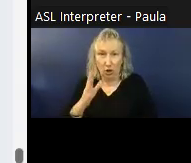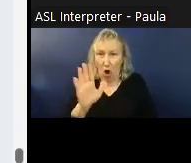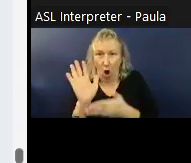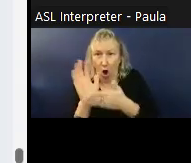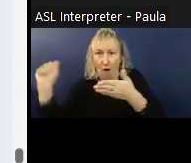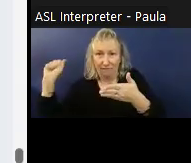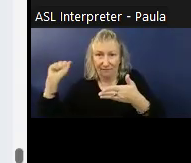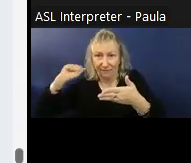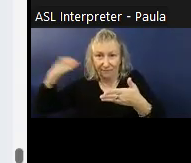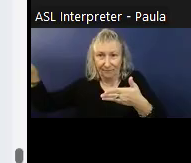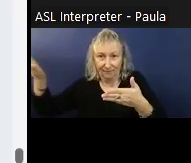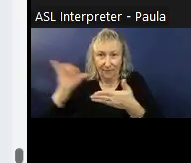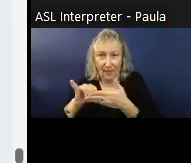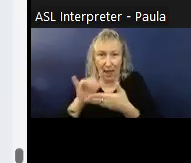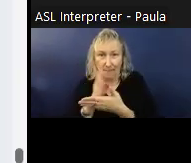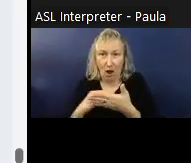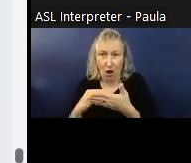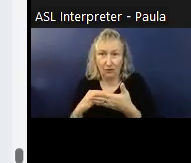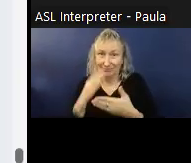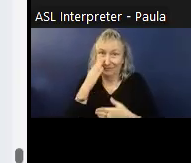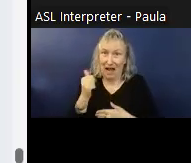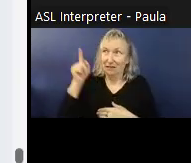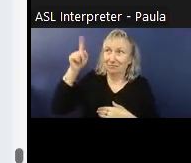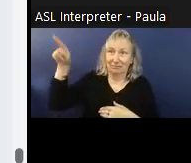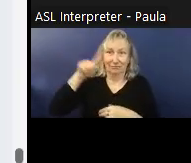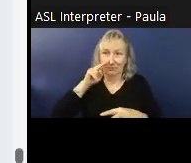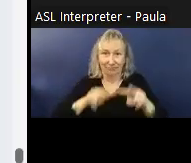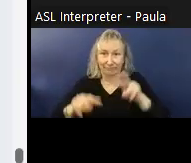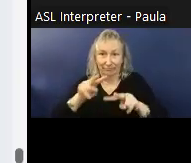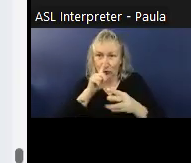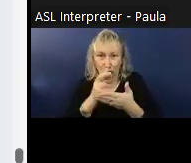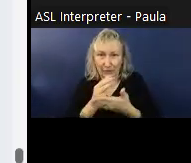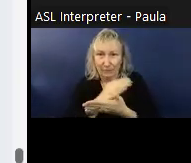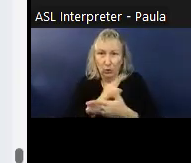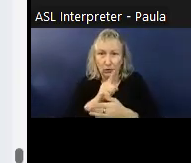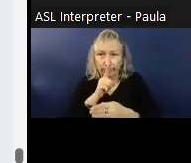that doesn't provide statutory authority for that.